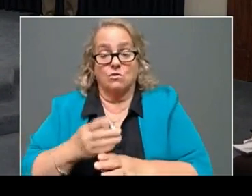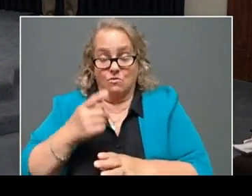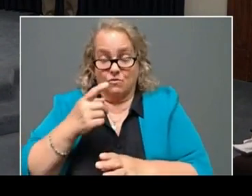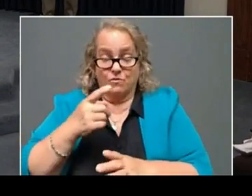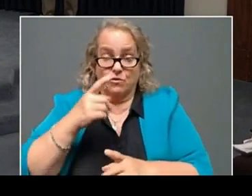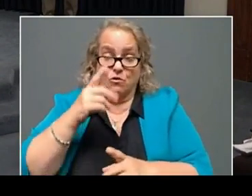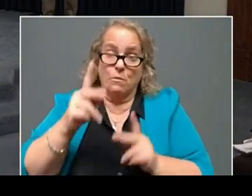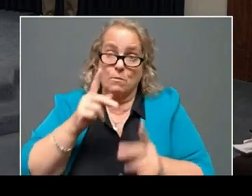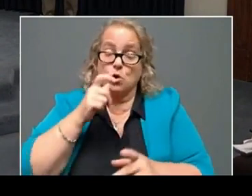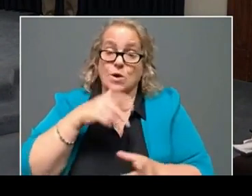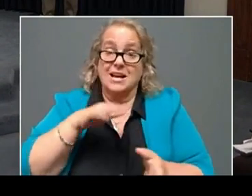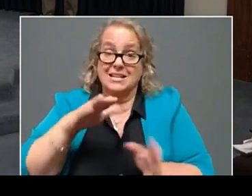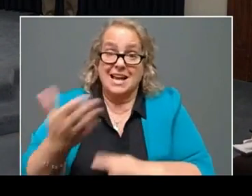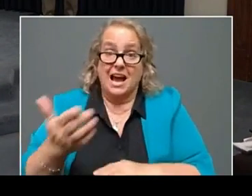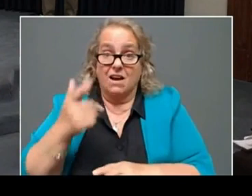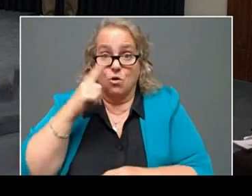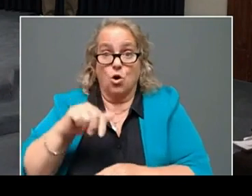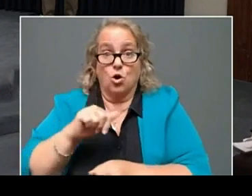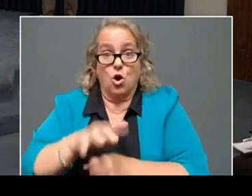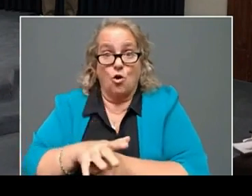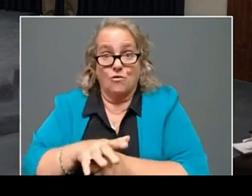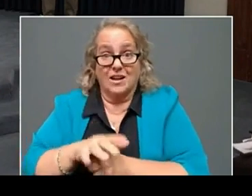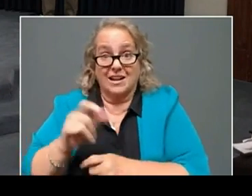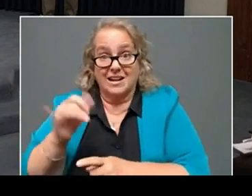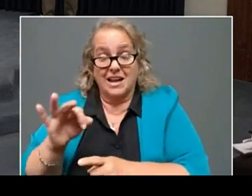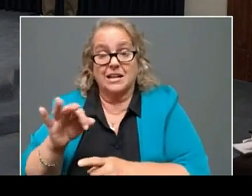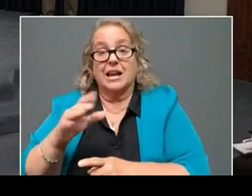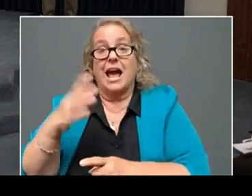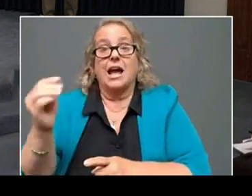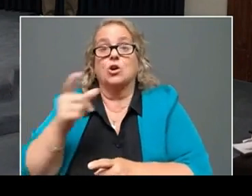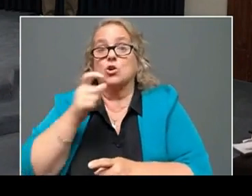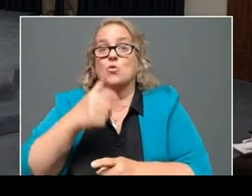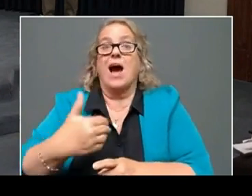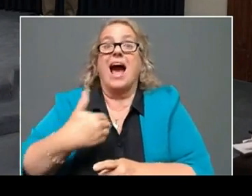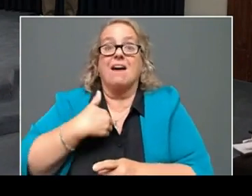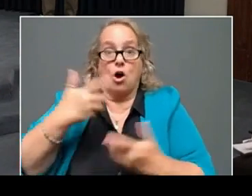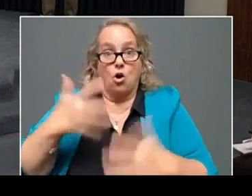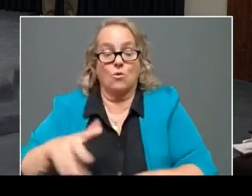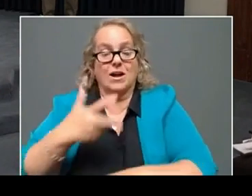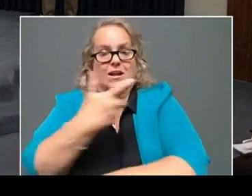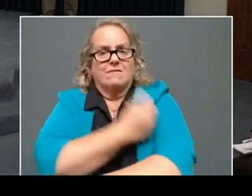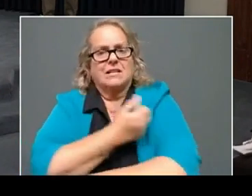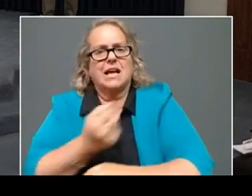covid 19 and have been vaccinated. How many of them are compromised or elderly.